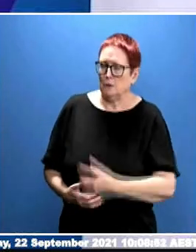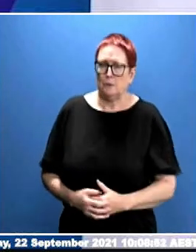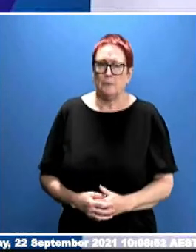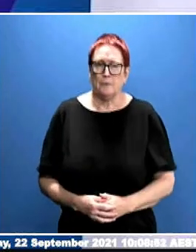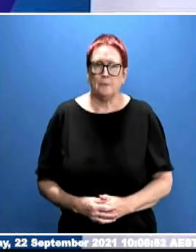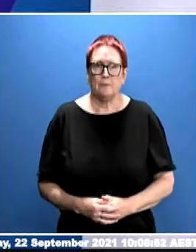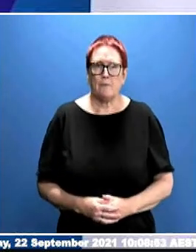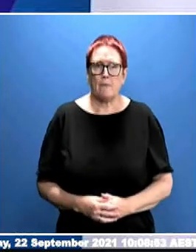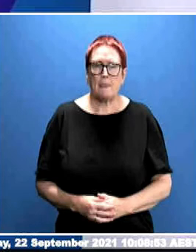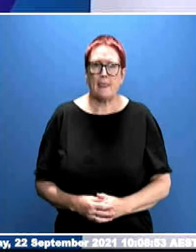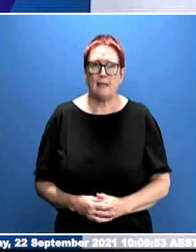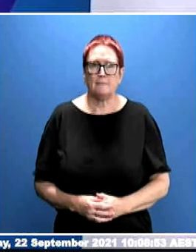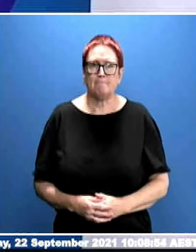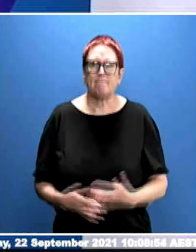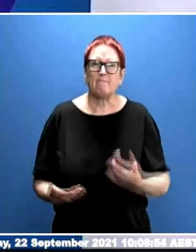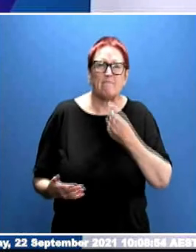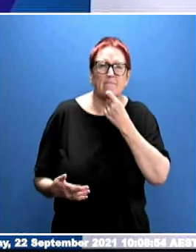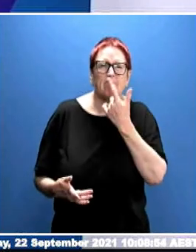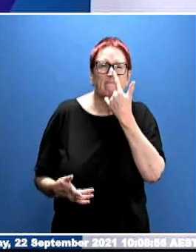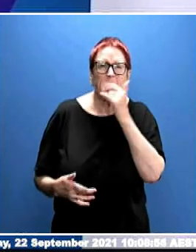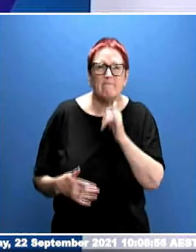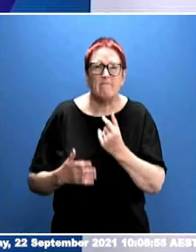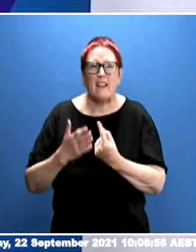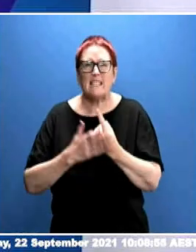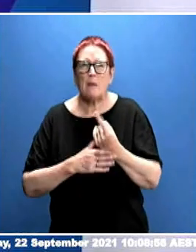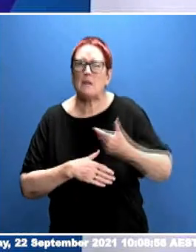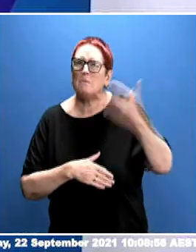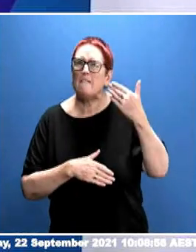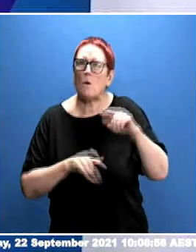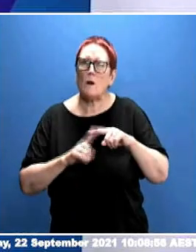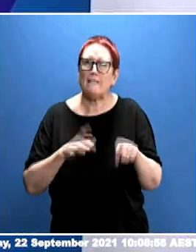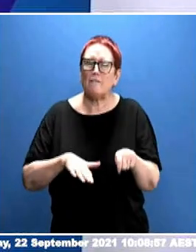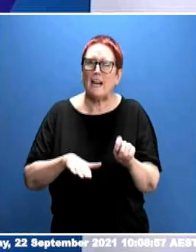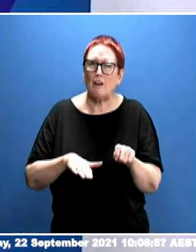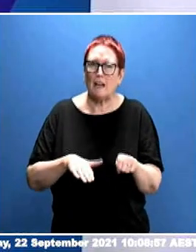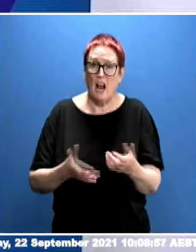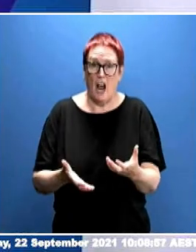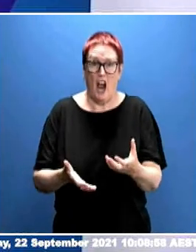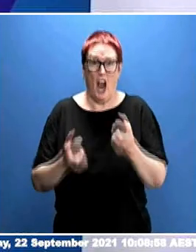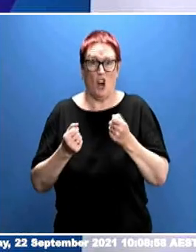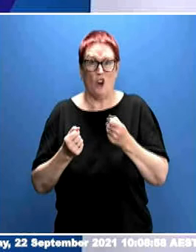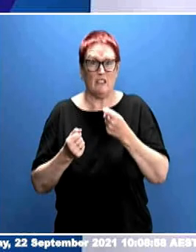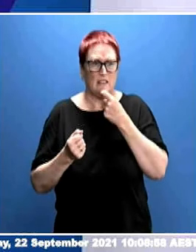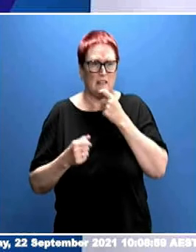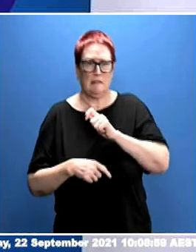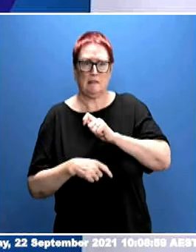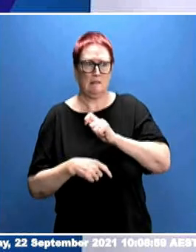And perhaps this is one of the unfortunate things that has occurred in a number of hearings where we receive adverse findings prior to any evidence,